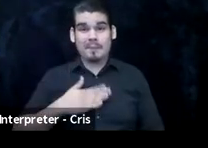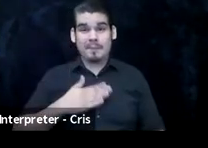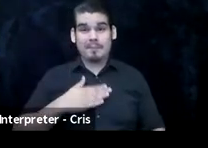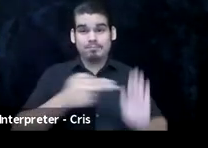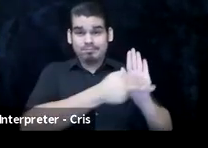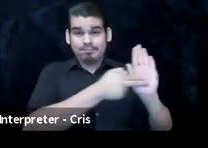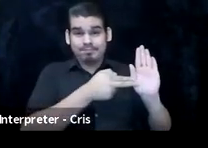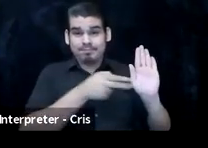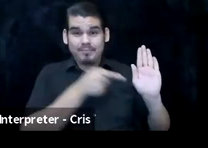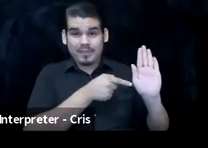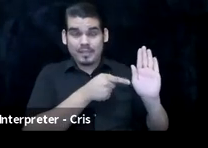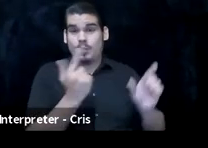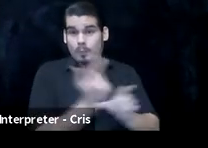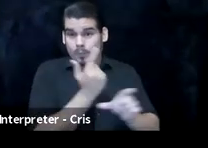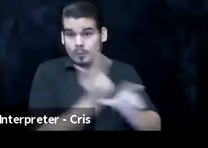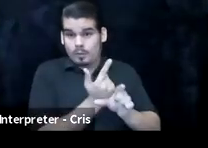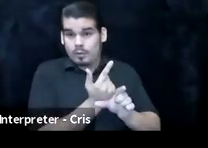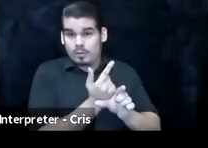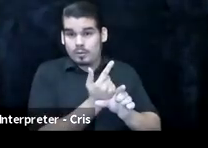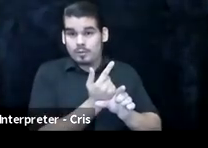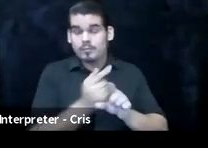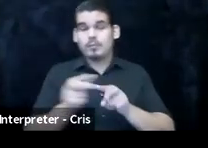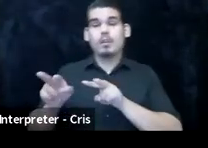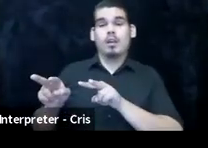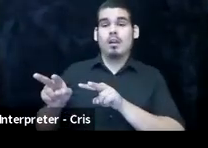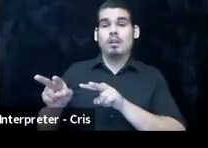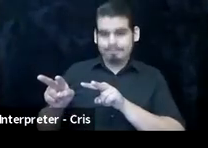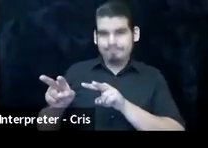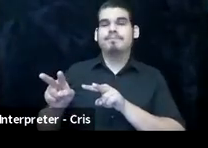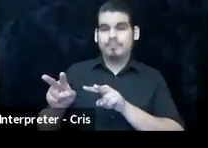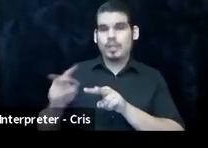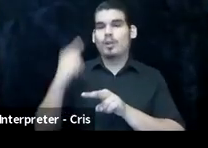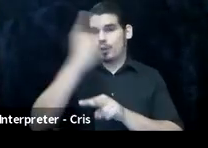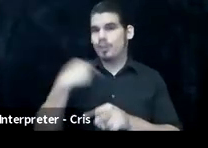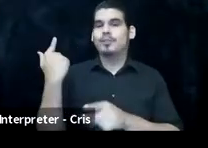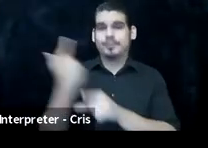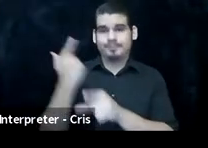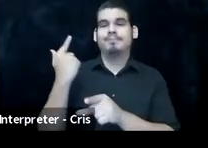Katherine Squire: Okay, yes, that looks correct okay. Thank you perfect.